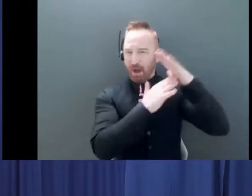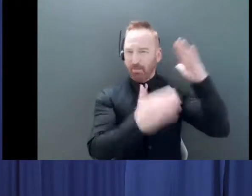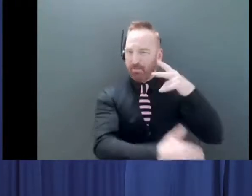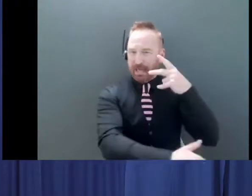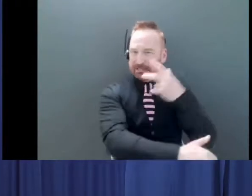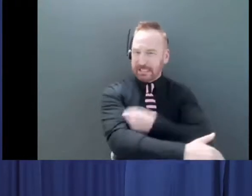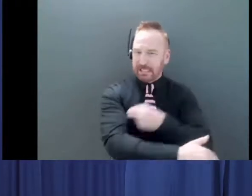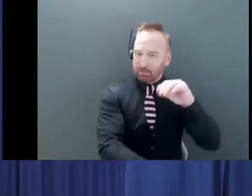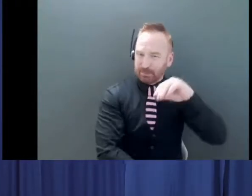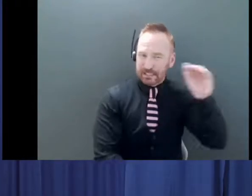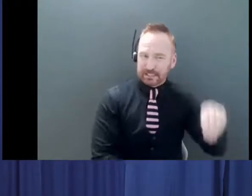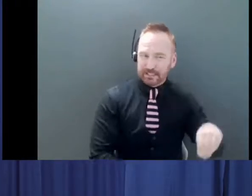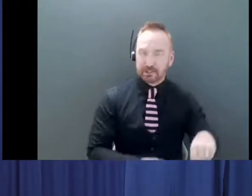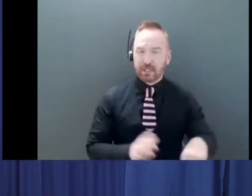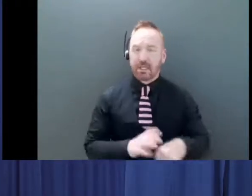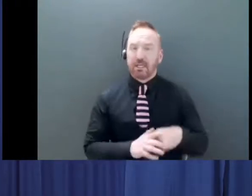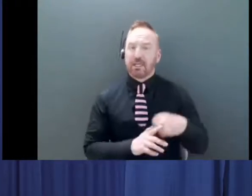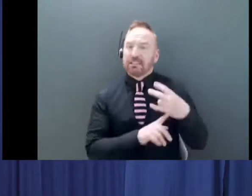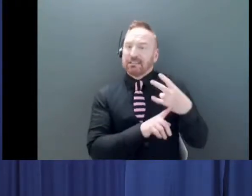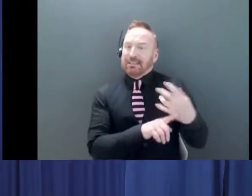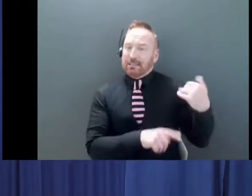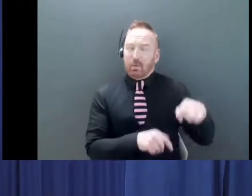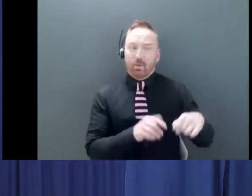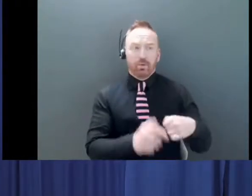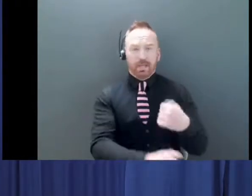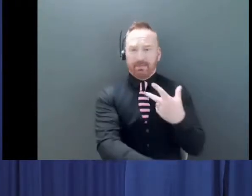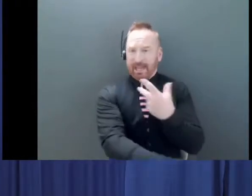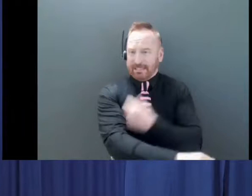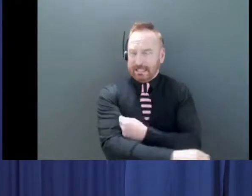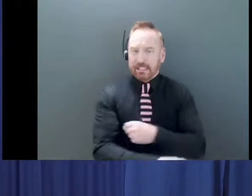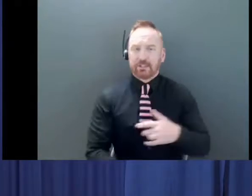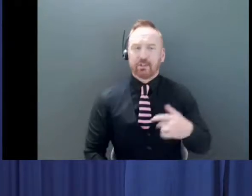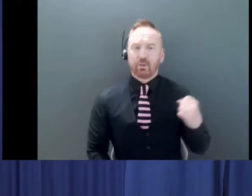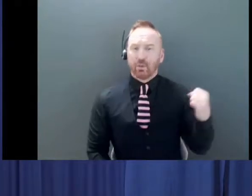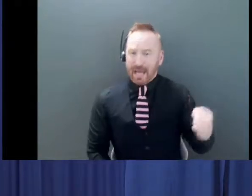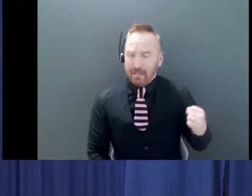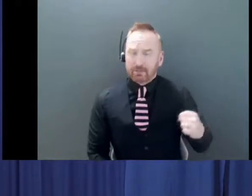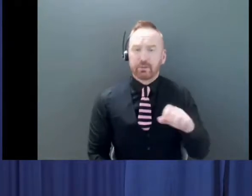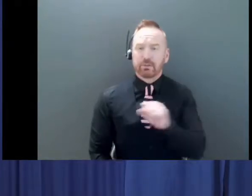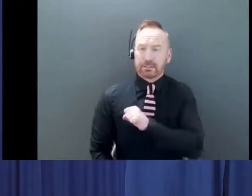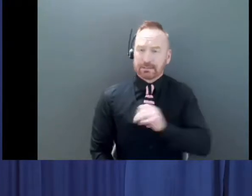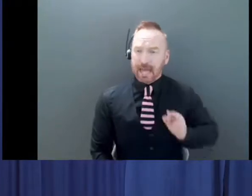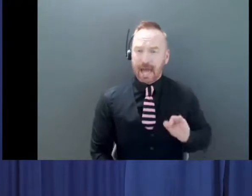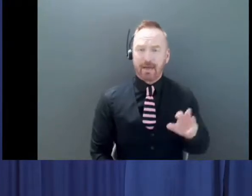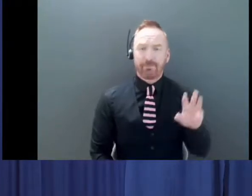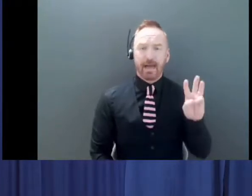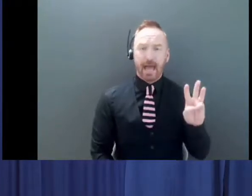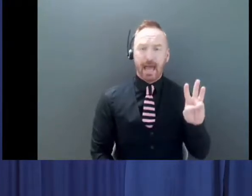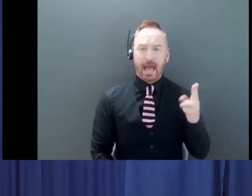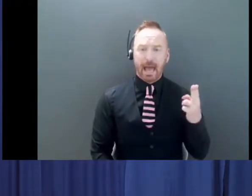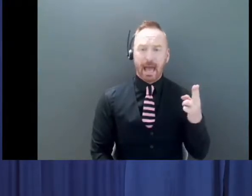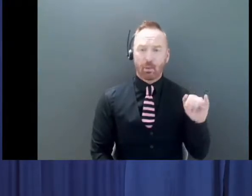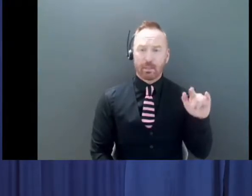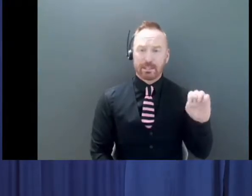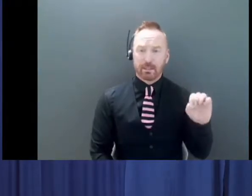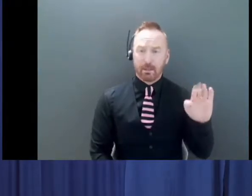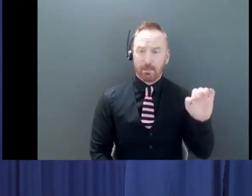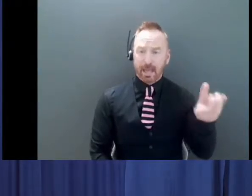some of the elders and staff at whistle bend place. Today more than 81% of adults